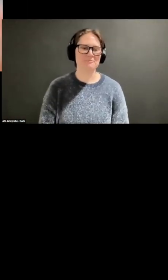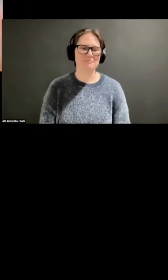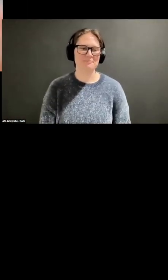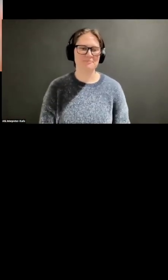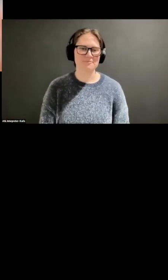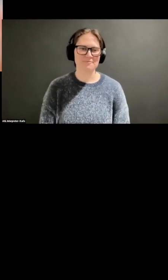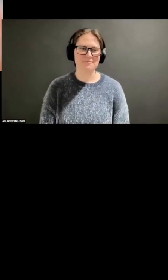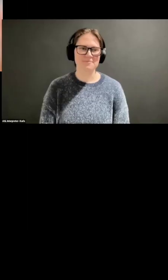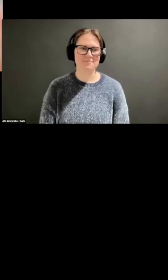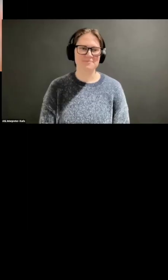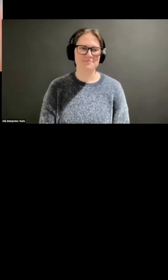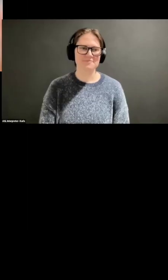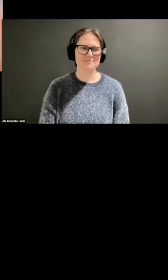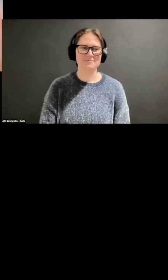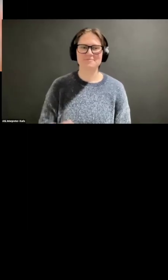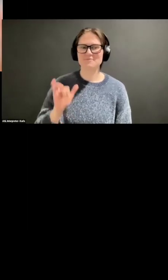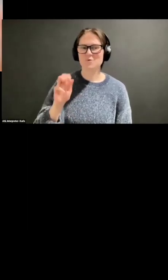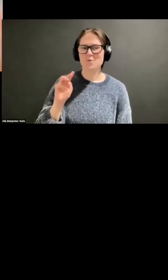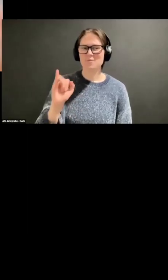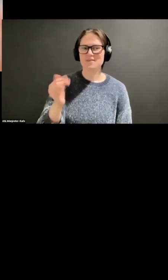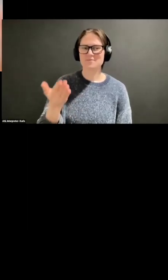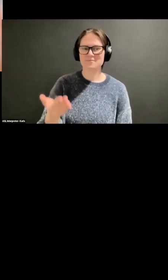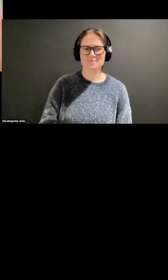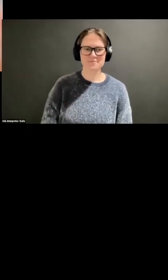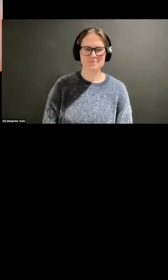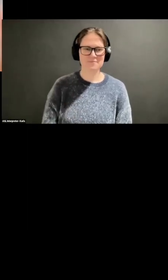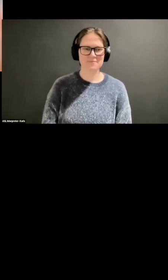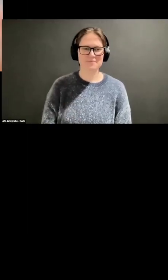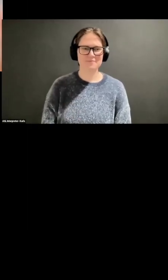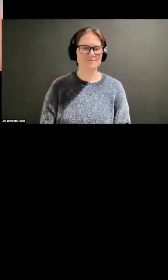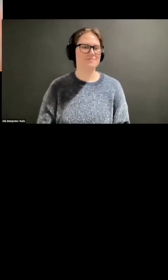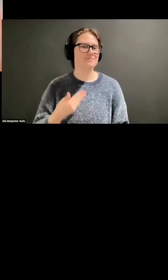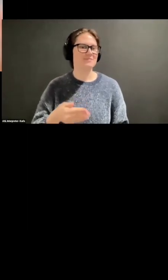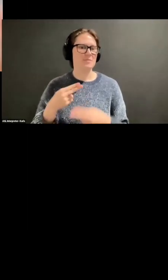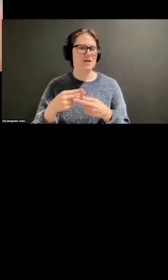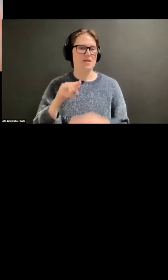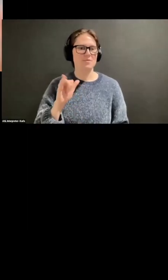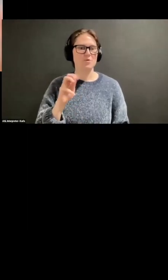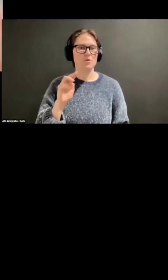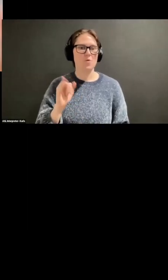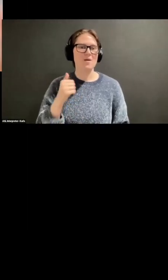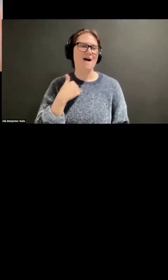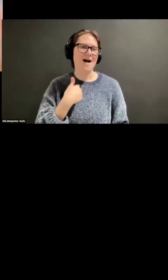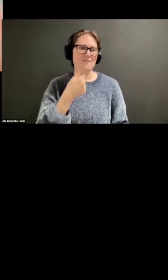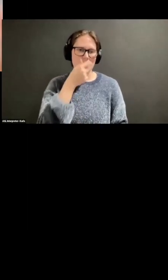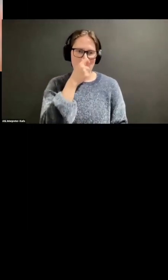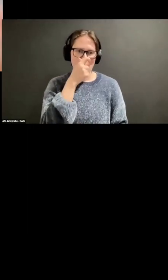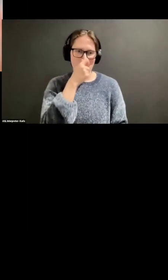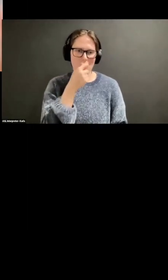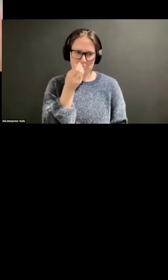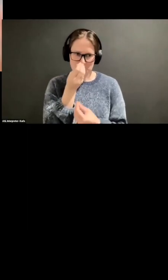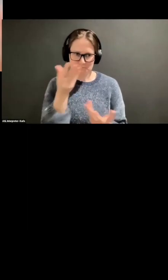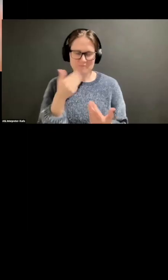yeah Yomi my name is Yomi I have a cold putting that out there that's why my voice sounds